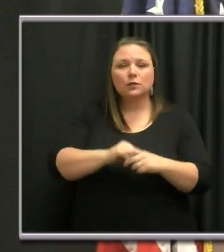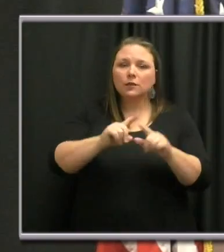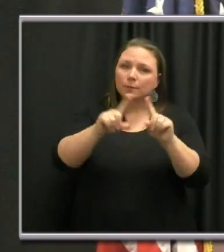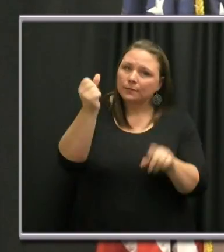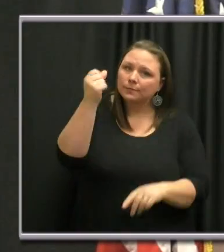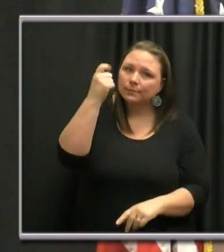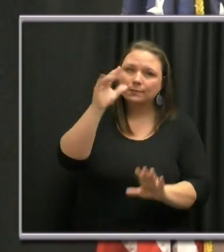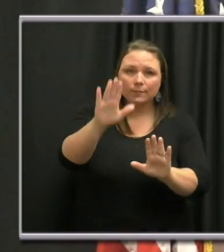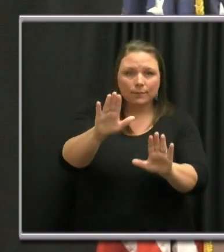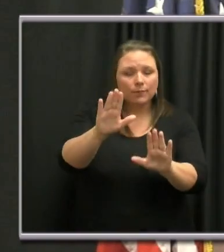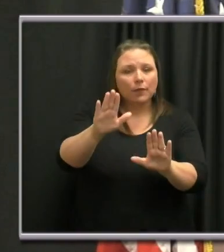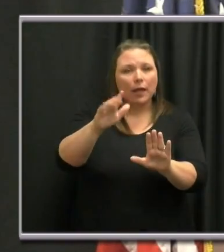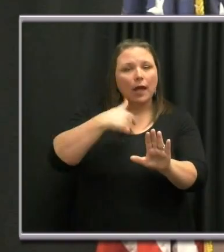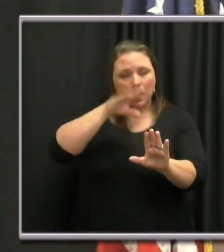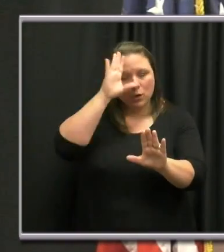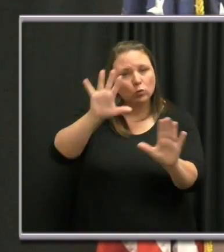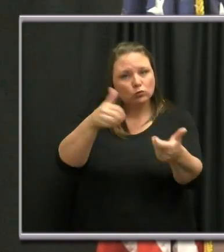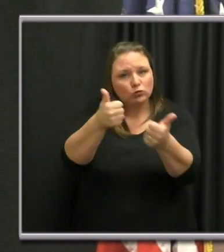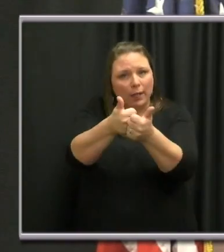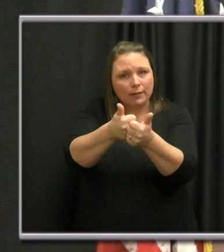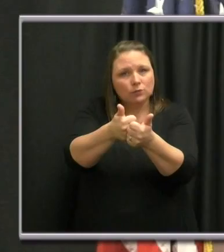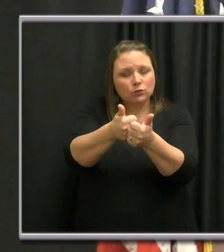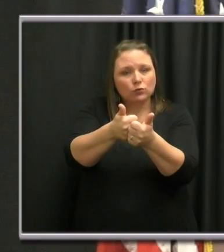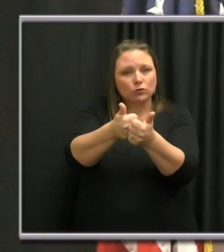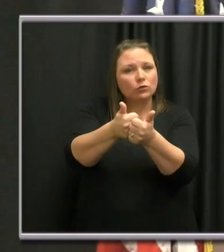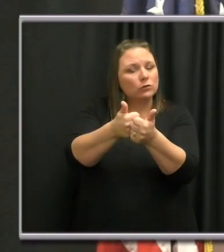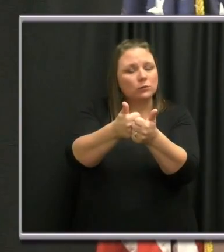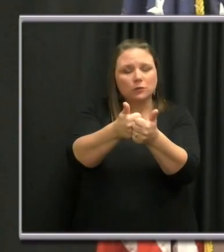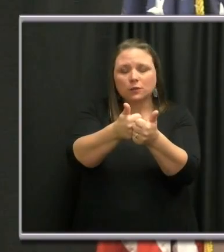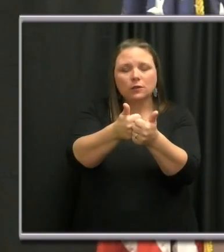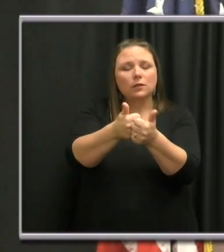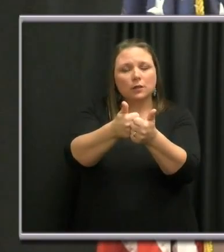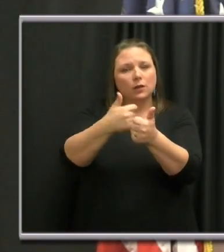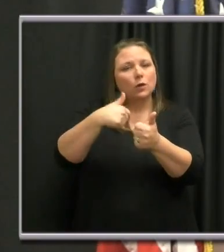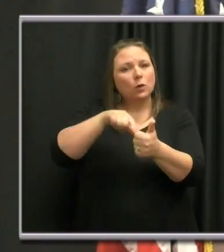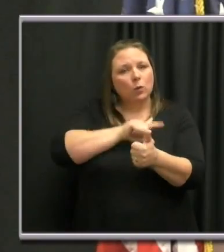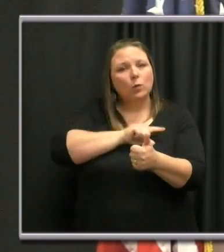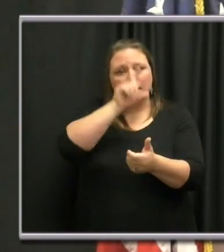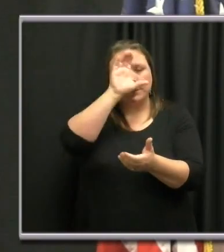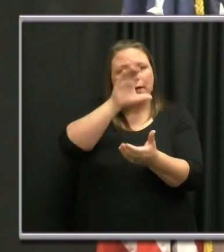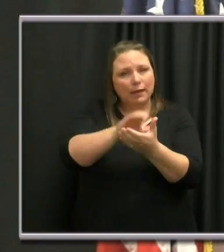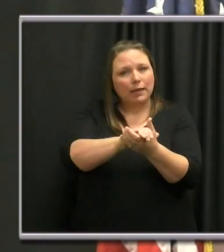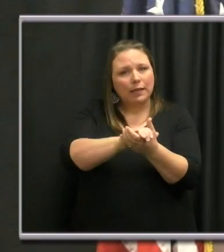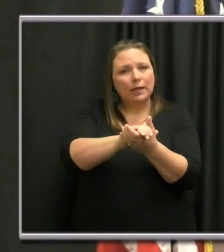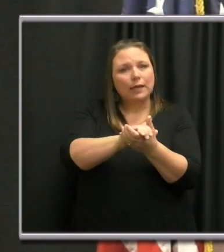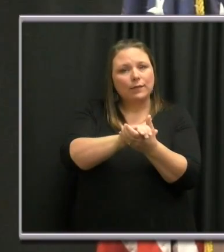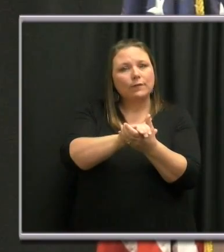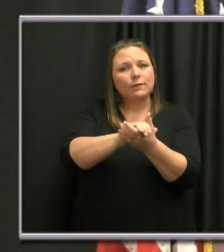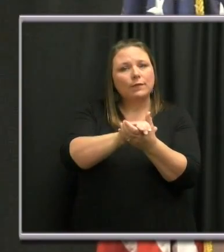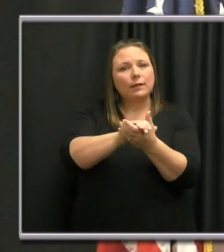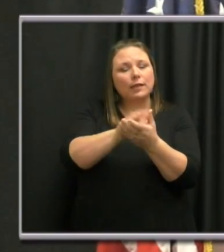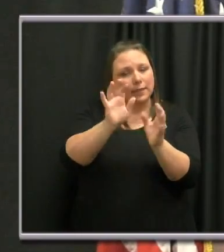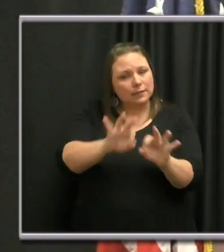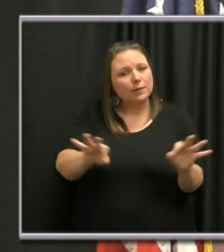WE GET TO THE OTHER END OF THIS BUT- I SAID I WE ALL GET UNDERSTAND HOW CHALLENGING THIS